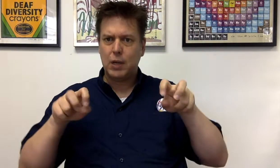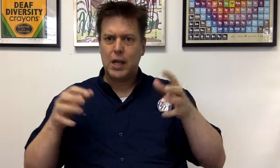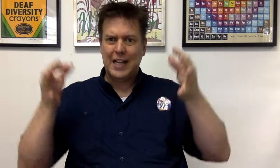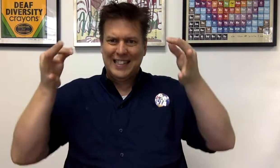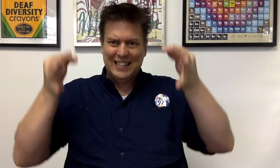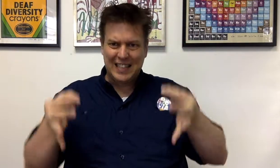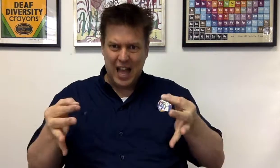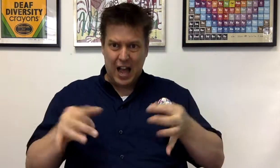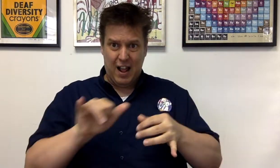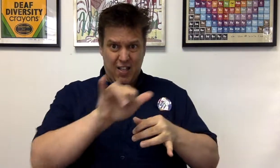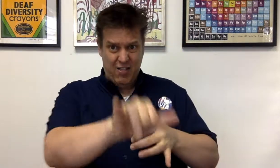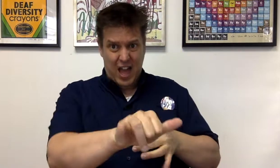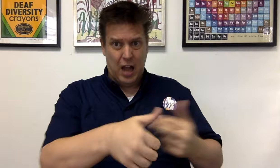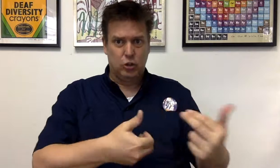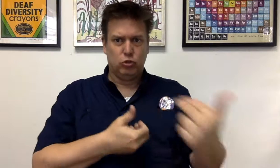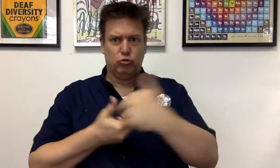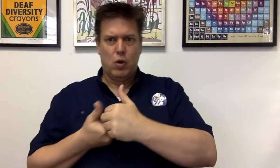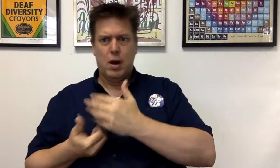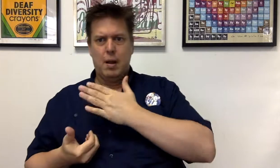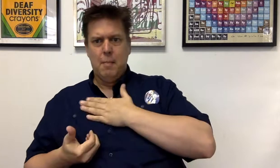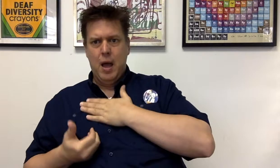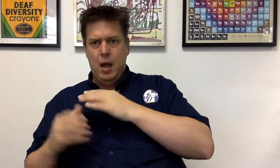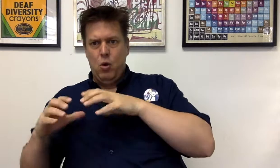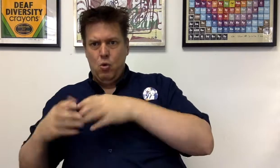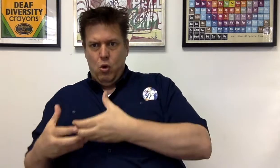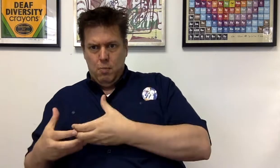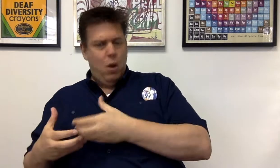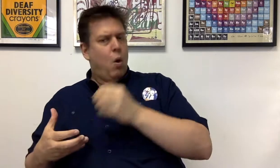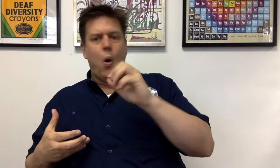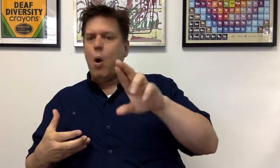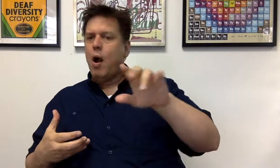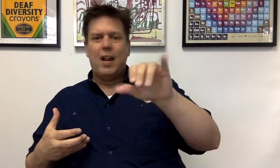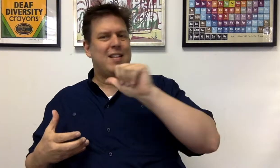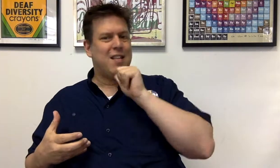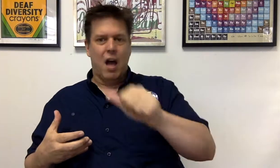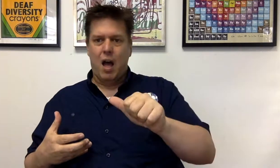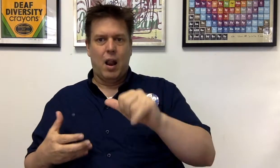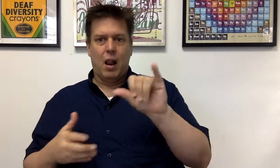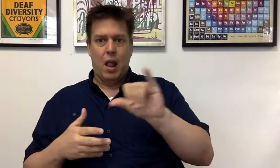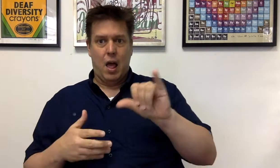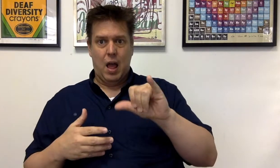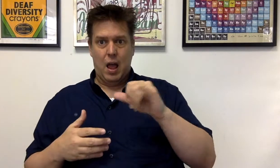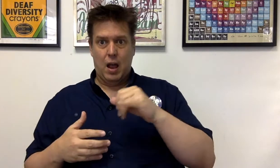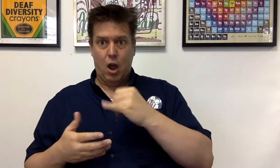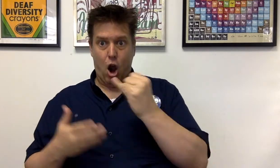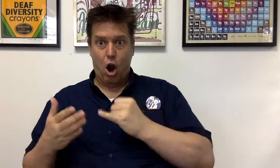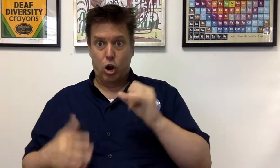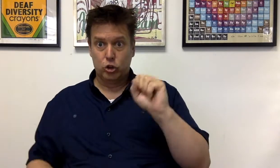people are on a panel to determine whether or not someone can join their